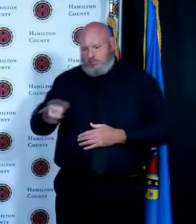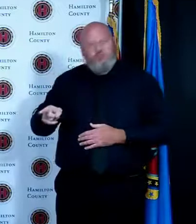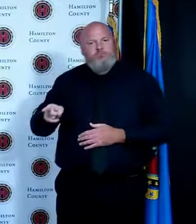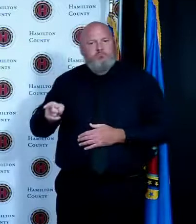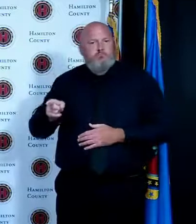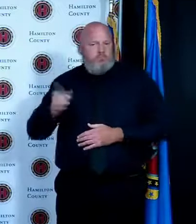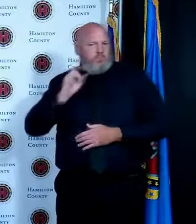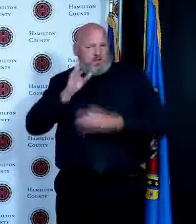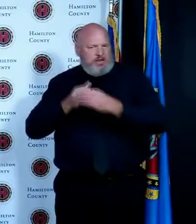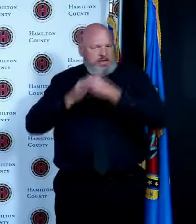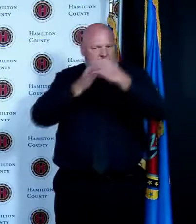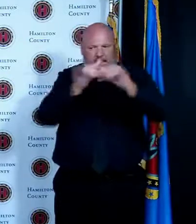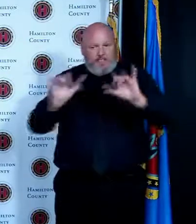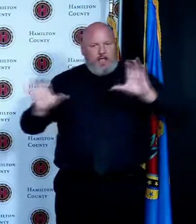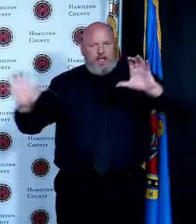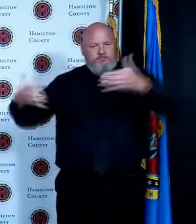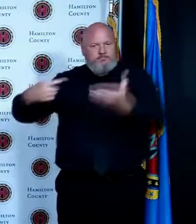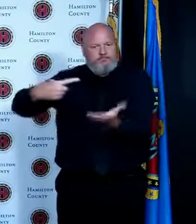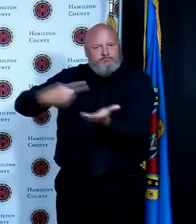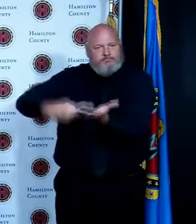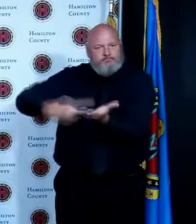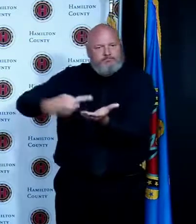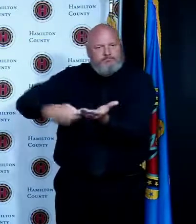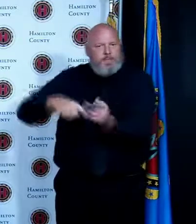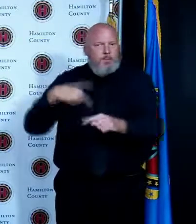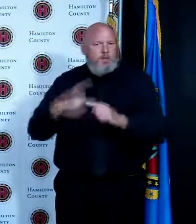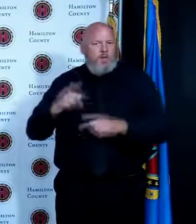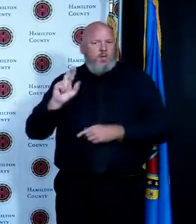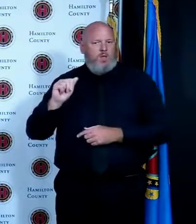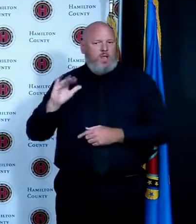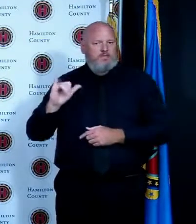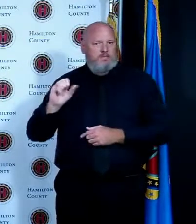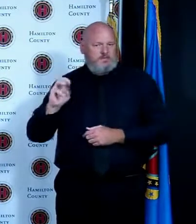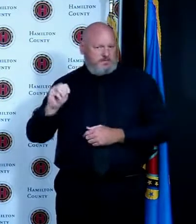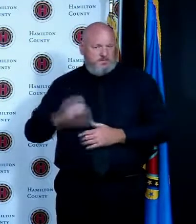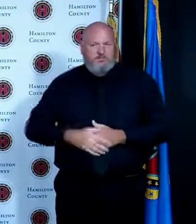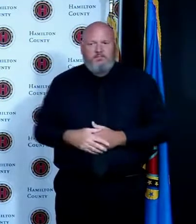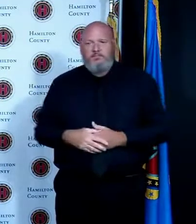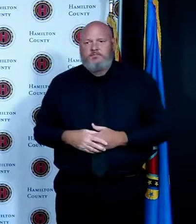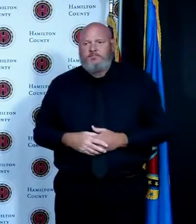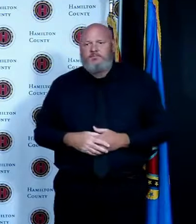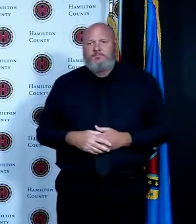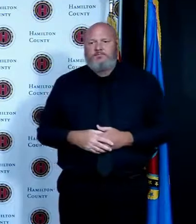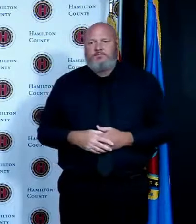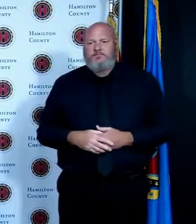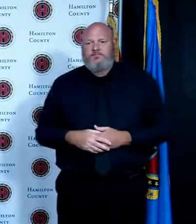day I also want to talk a little bit about the CARES Act funding that is related to rental assistance